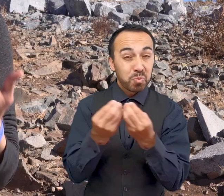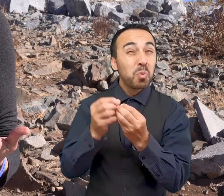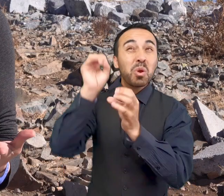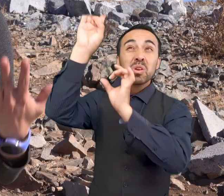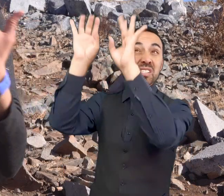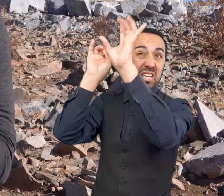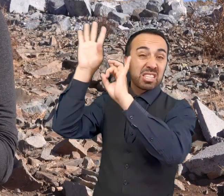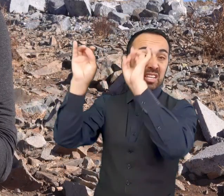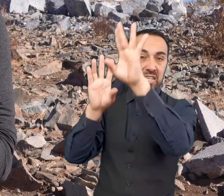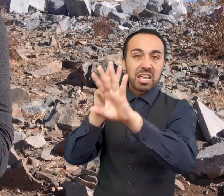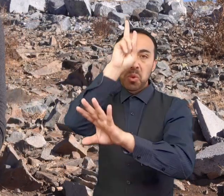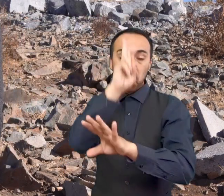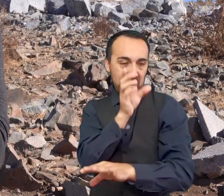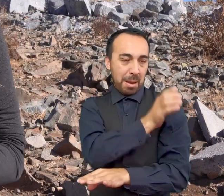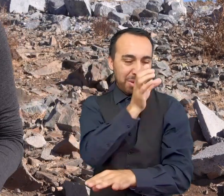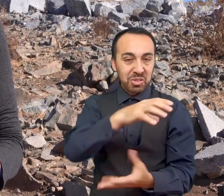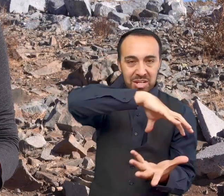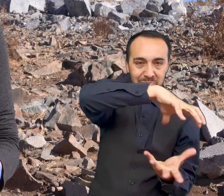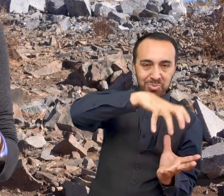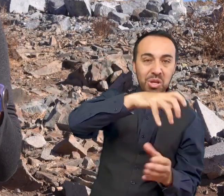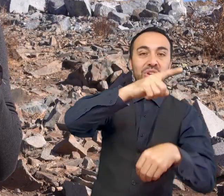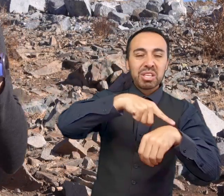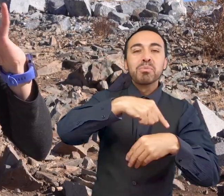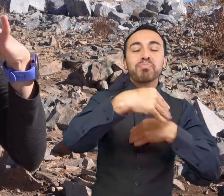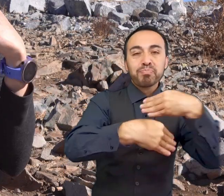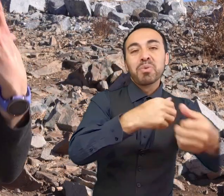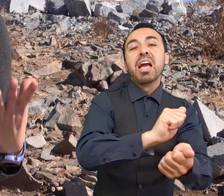Stars, like us, change over time. On human time scales,